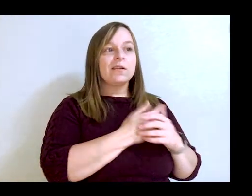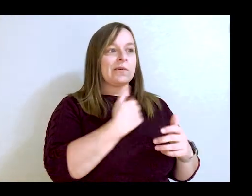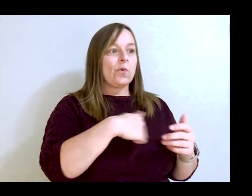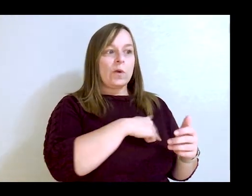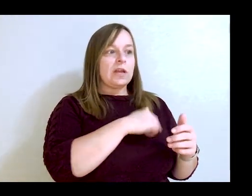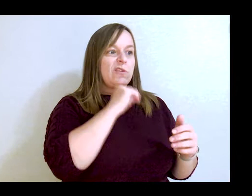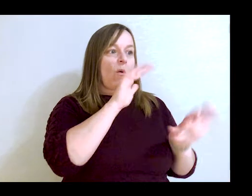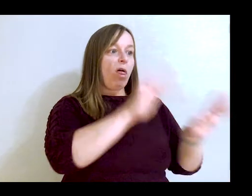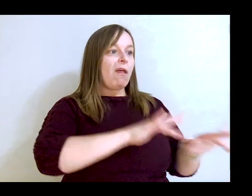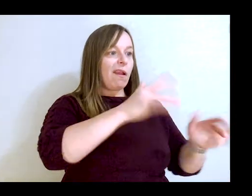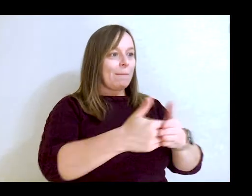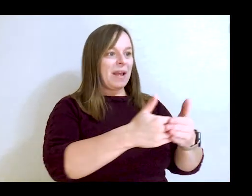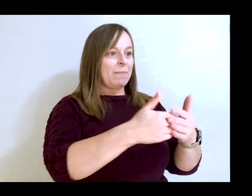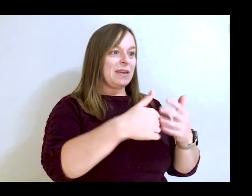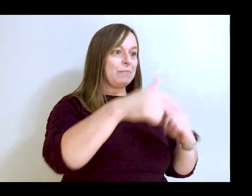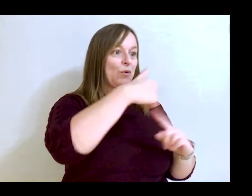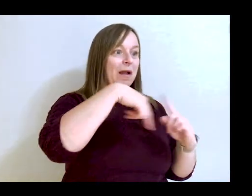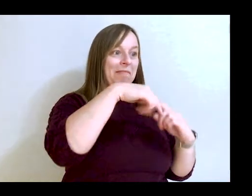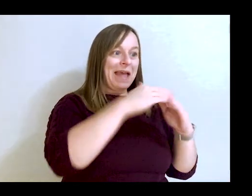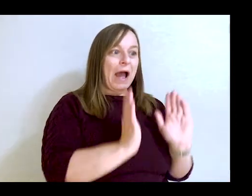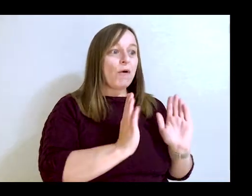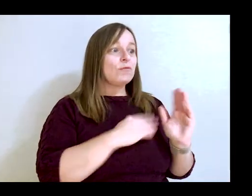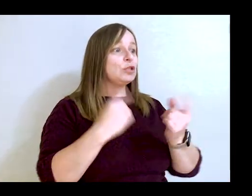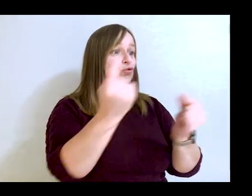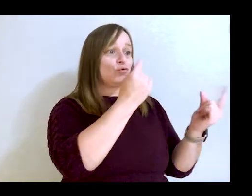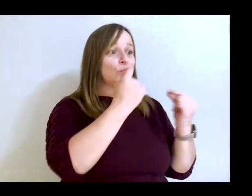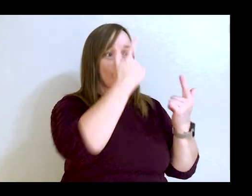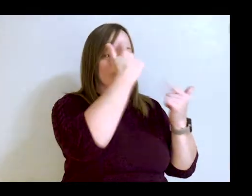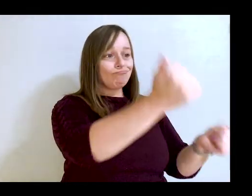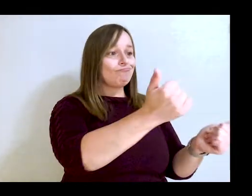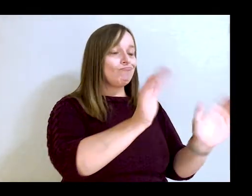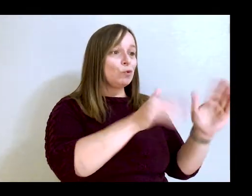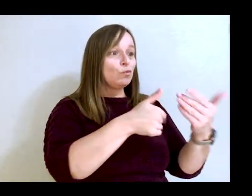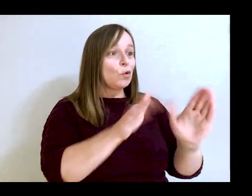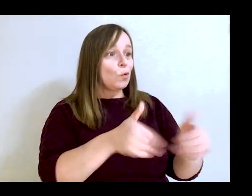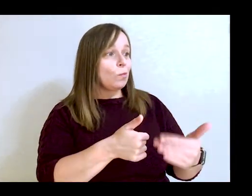We don't baby him around the house. He goes from room to room. If he wants something,